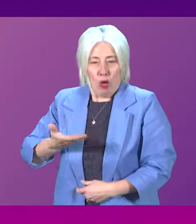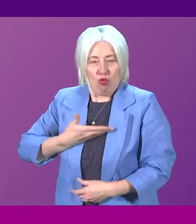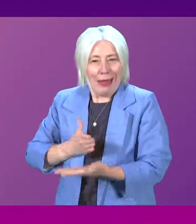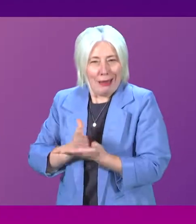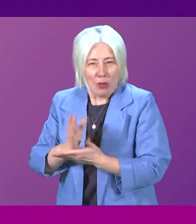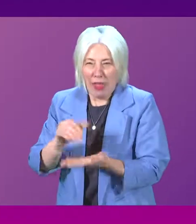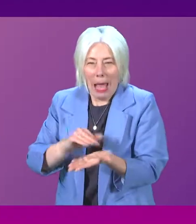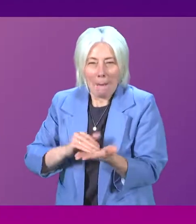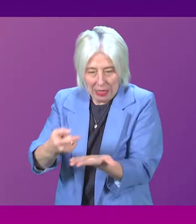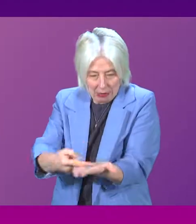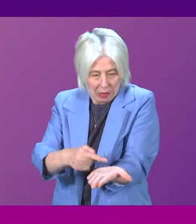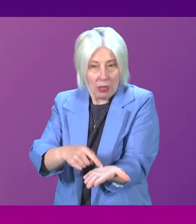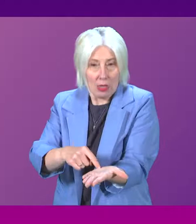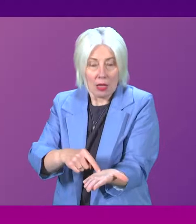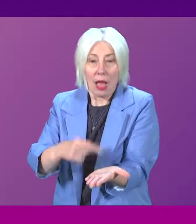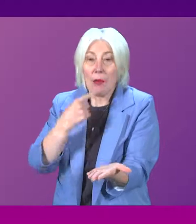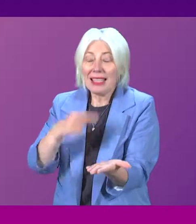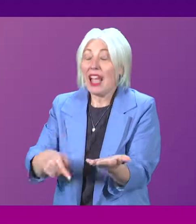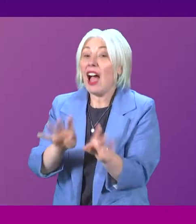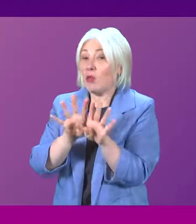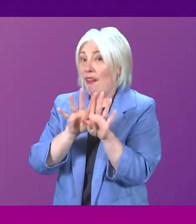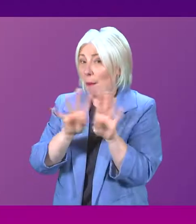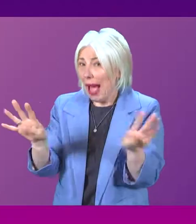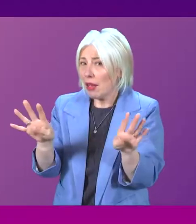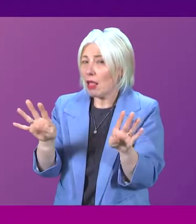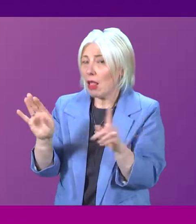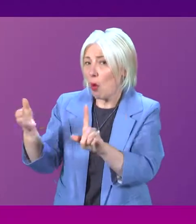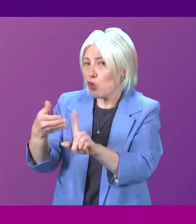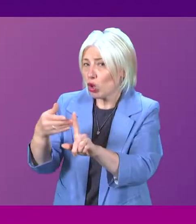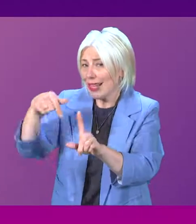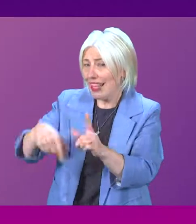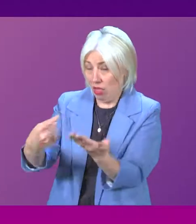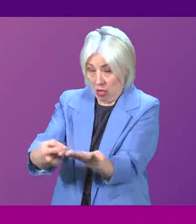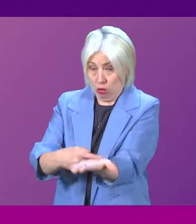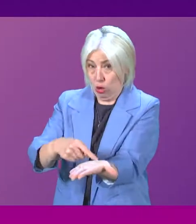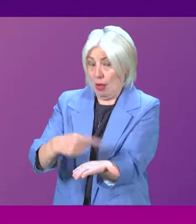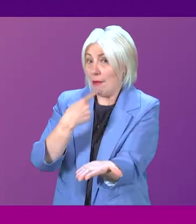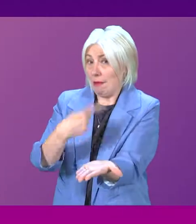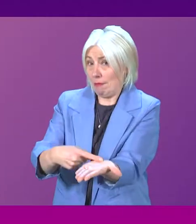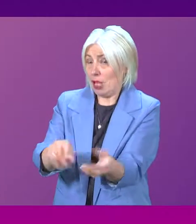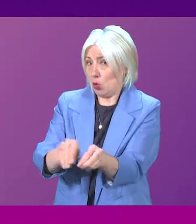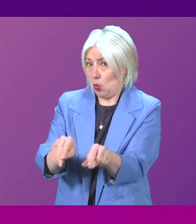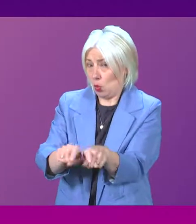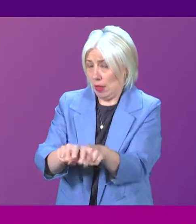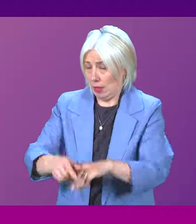mean and give explicit reference to a panel approach.